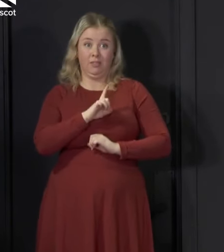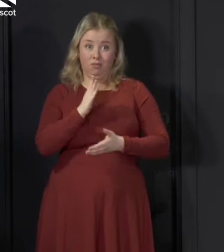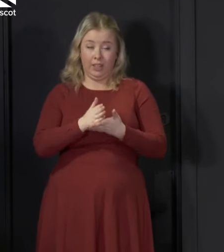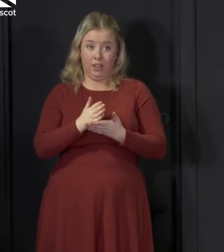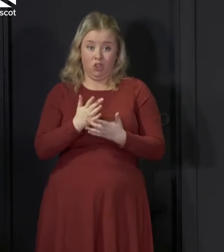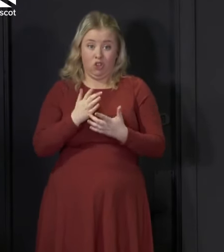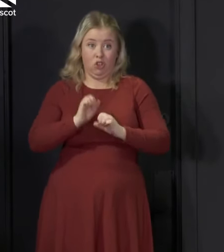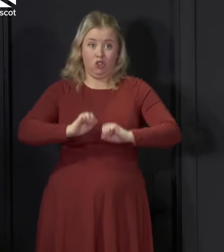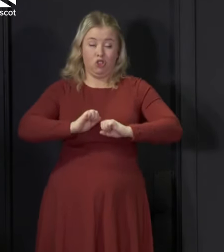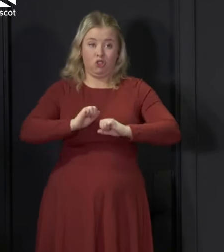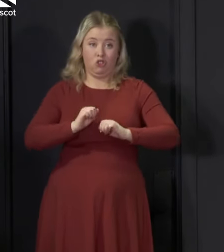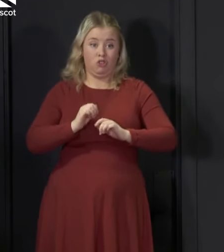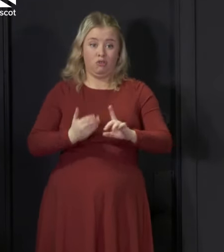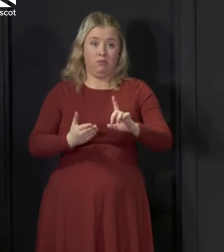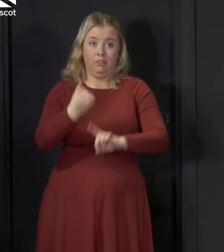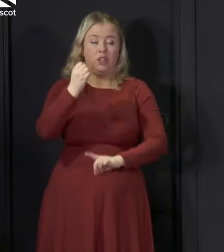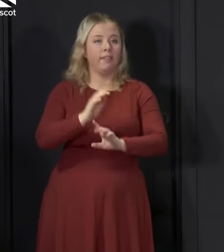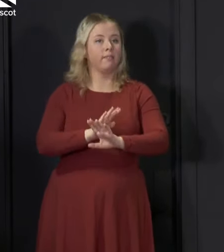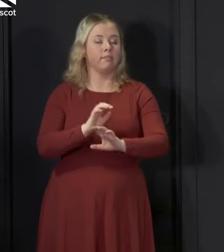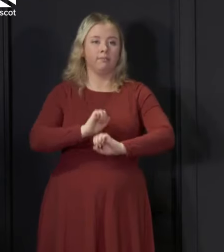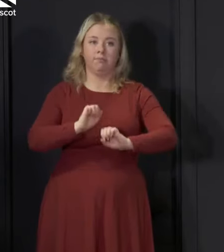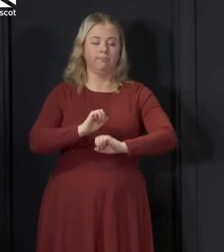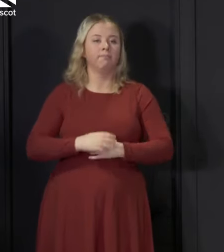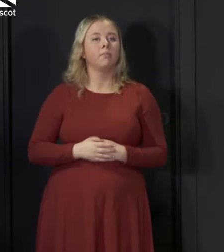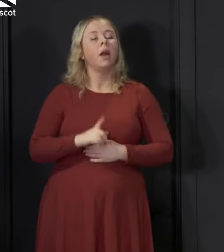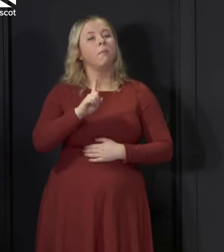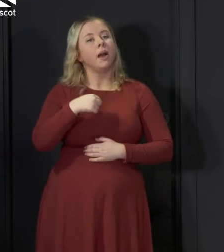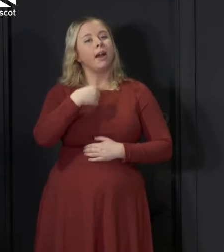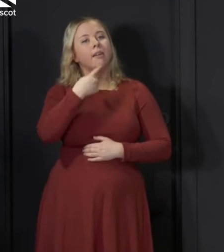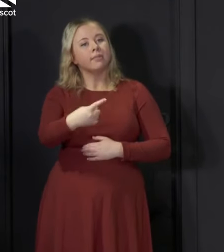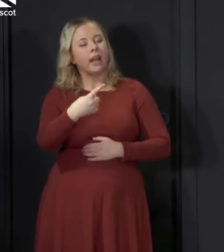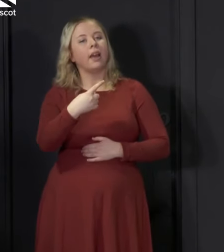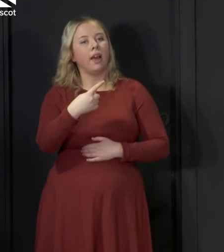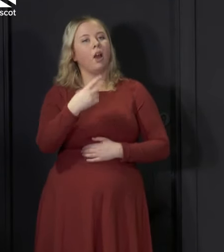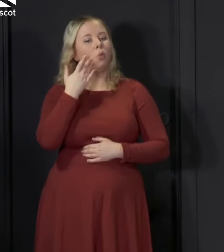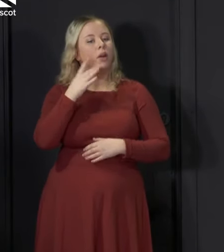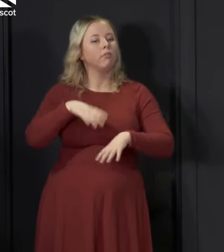we ease the lockdown. What I have said is that as we start to properly assess options